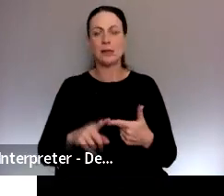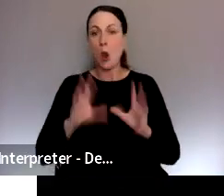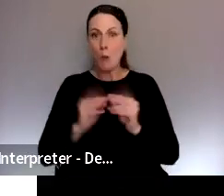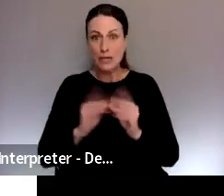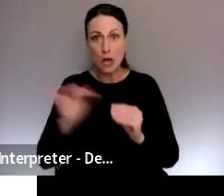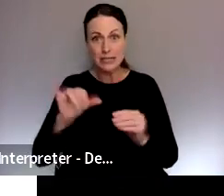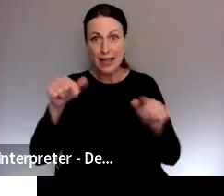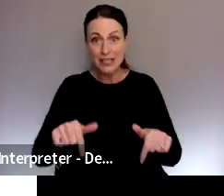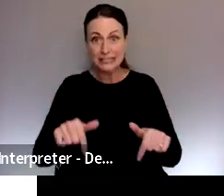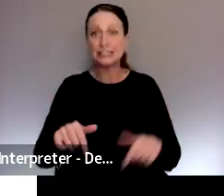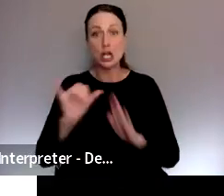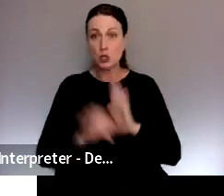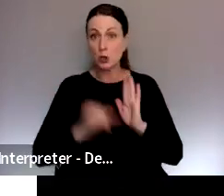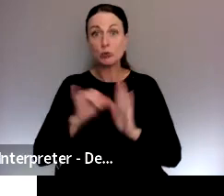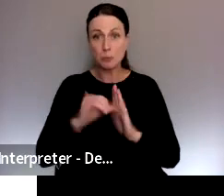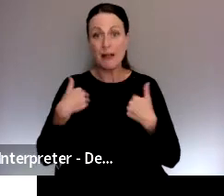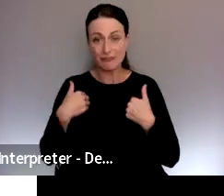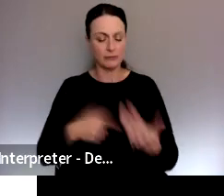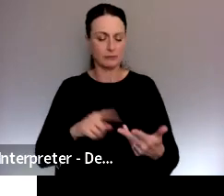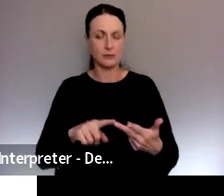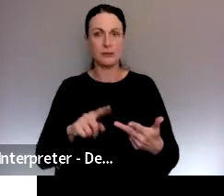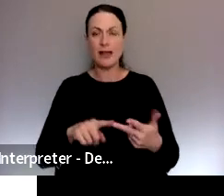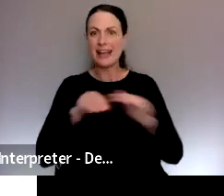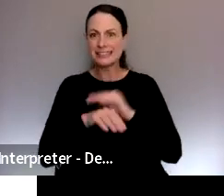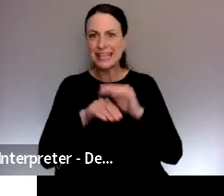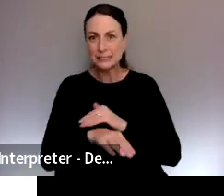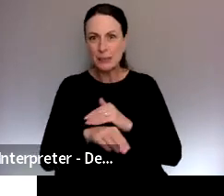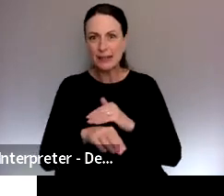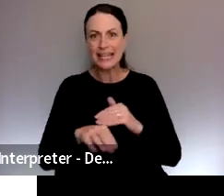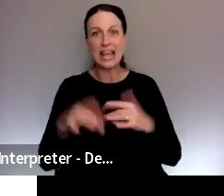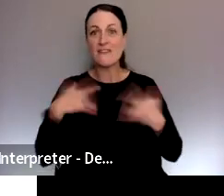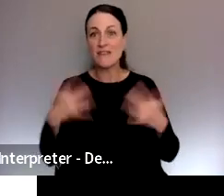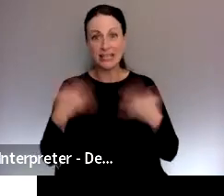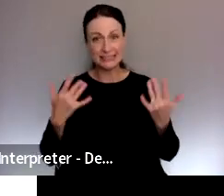webinars like this on our Youtube channel, we also have accessibility events.